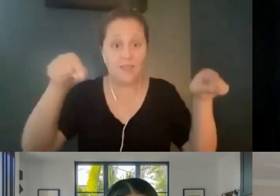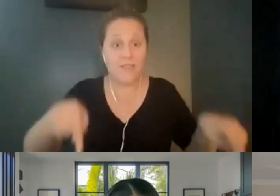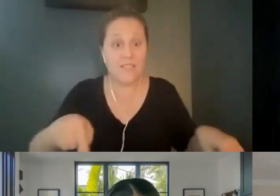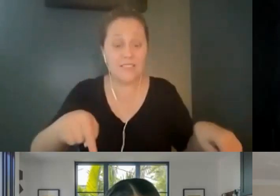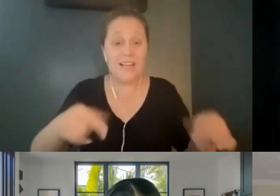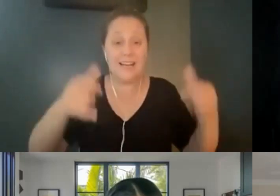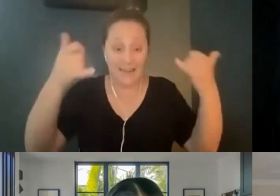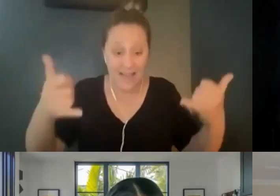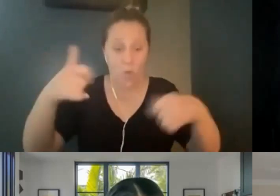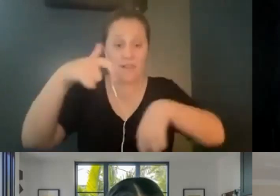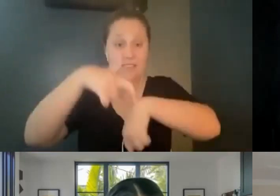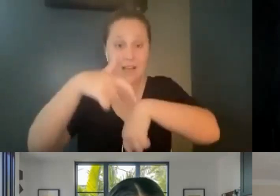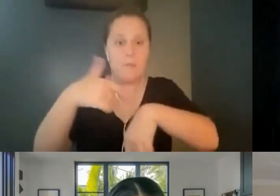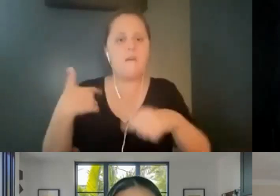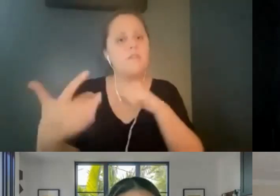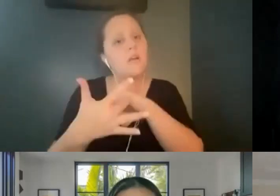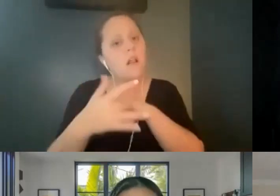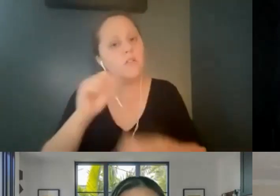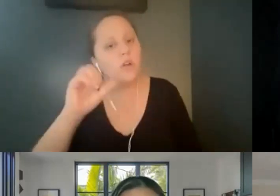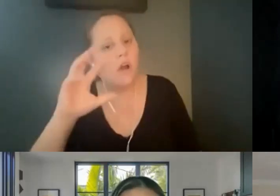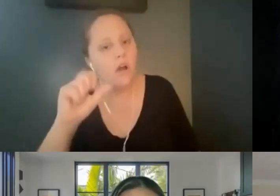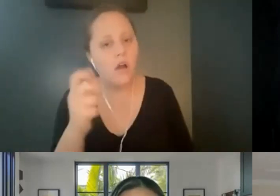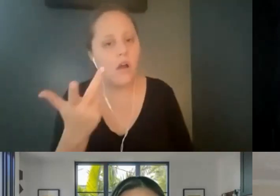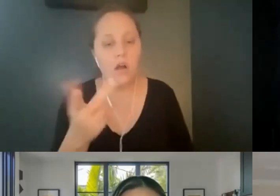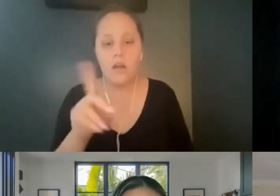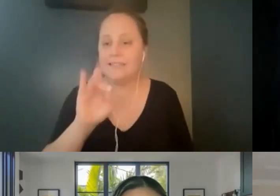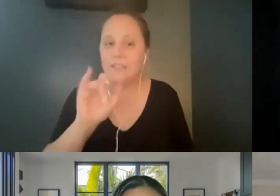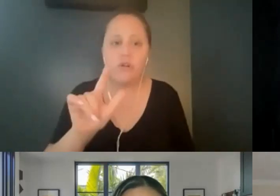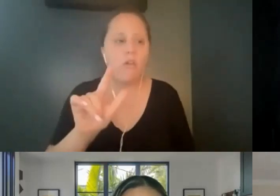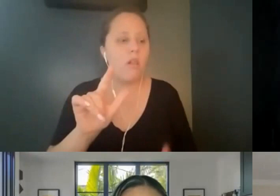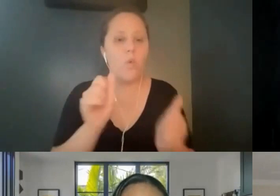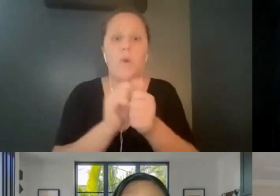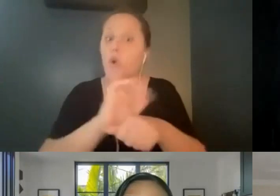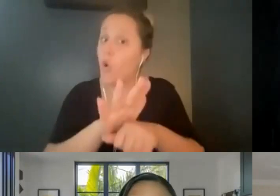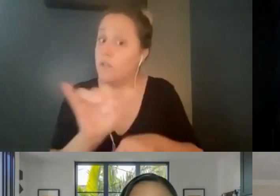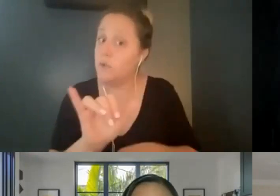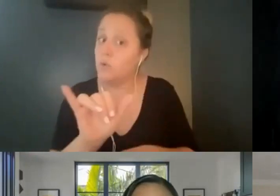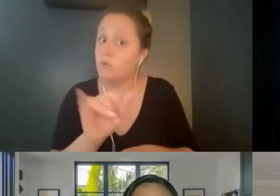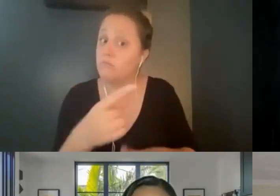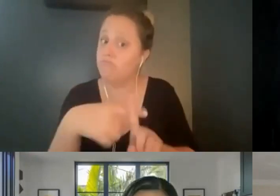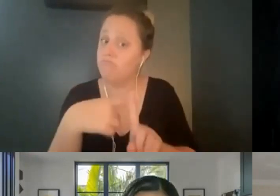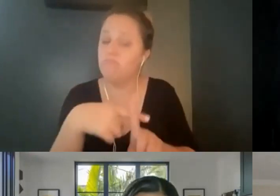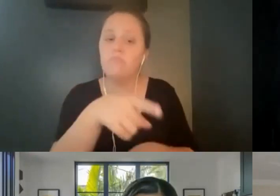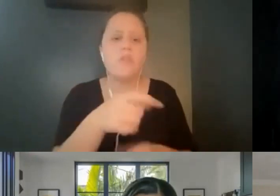Especially in COVID to allow the reach of digital and remote work to provide so many opportunities.